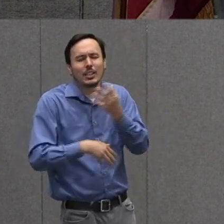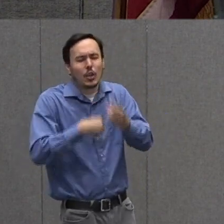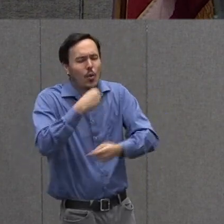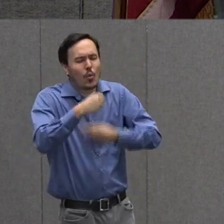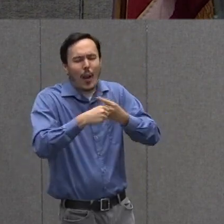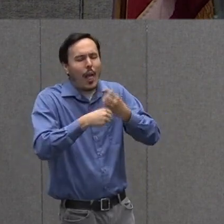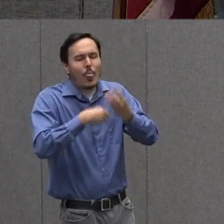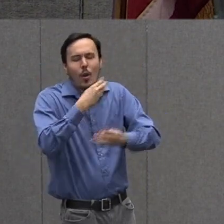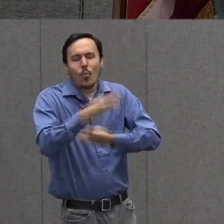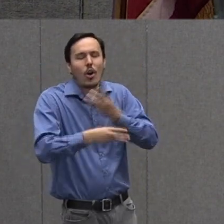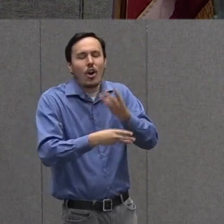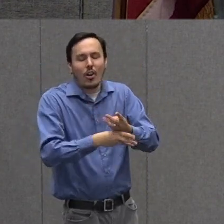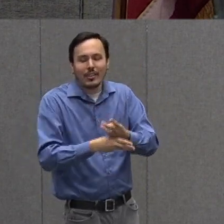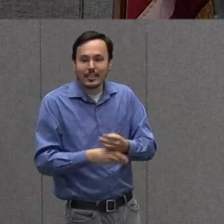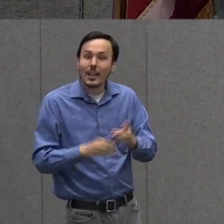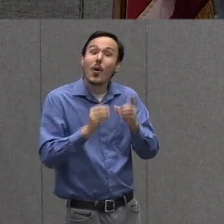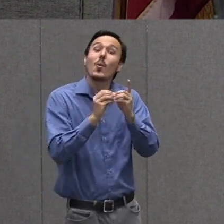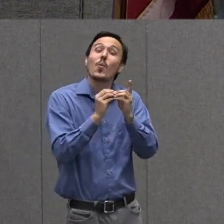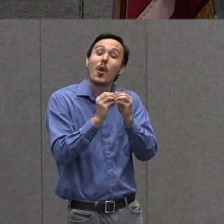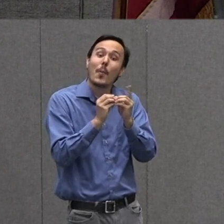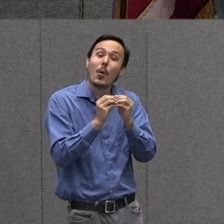Let's try that one more time.